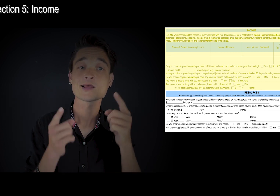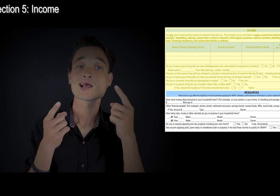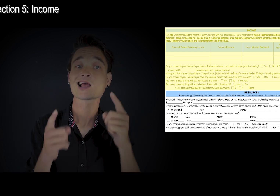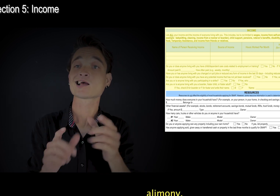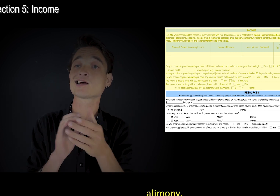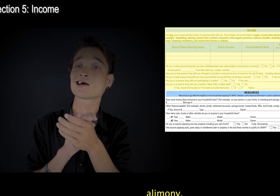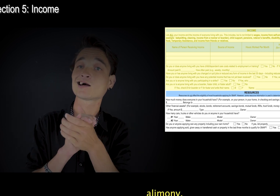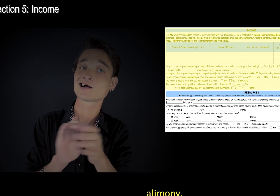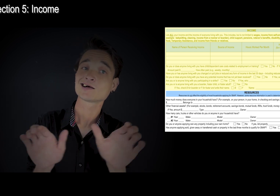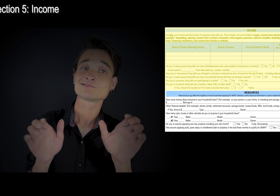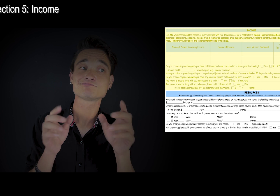alimony,